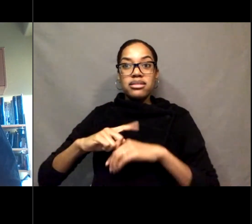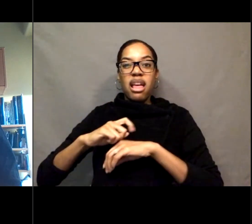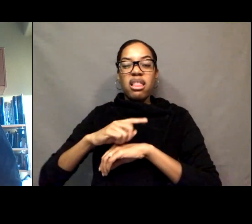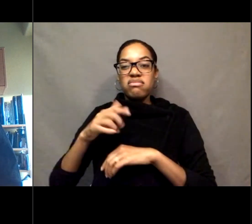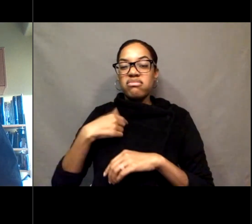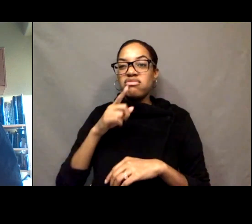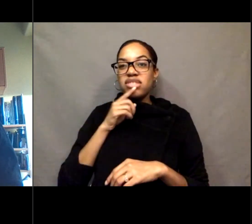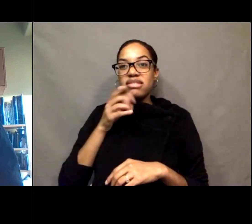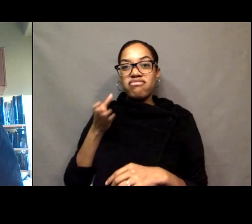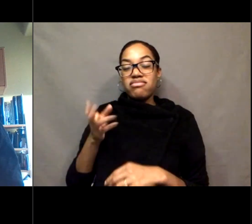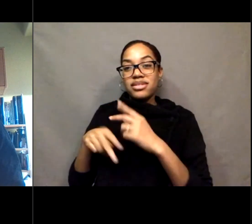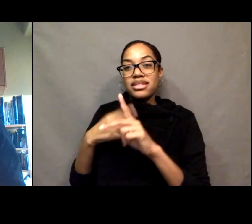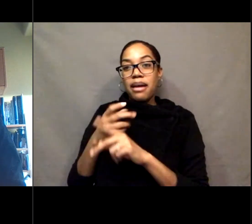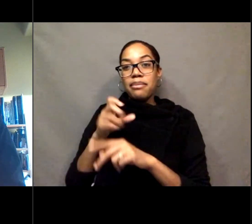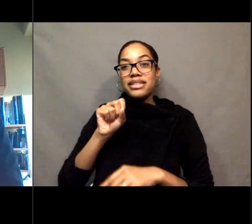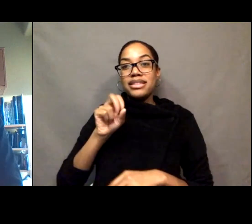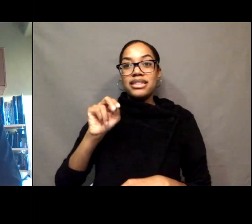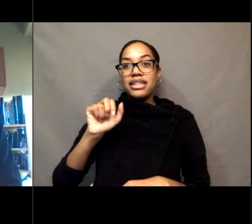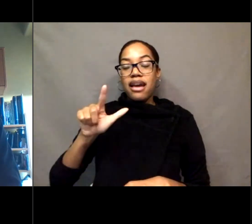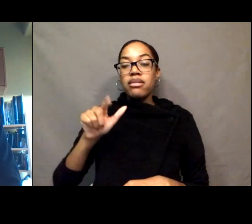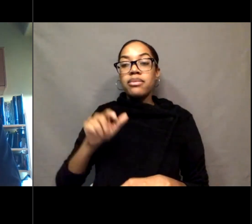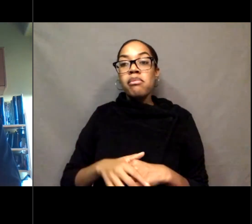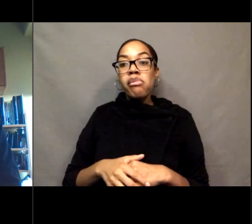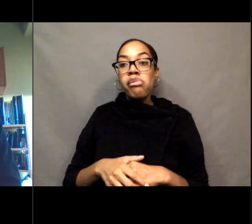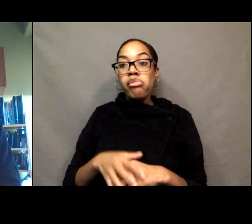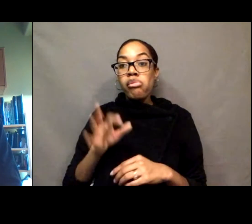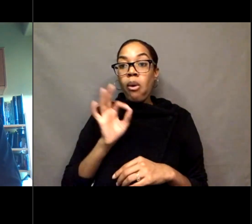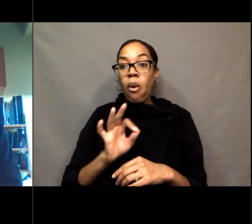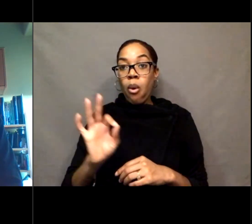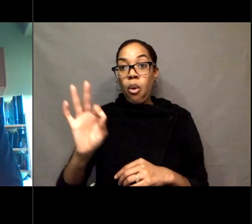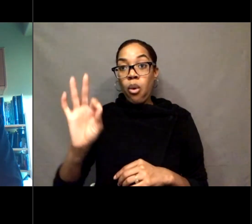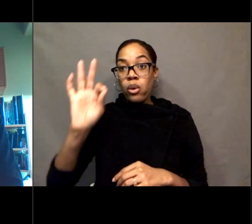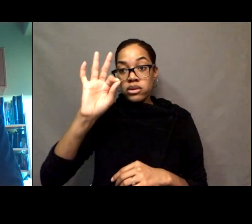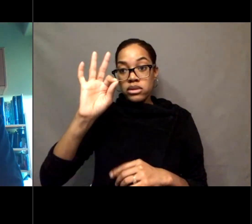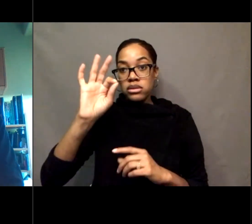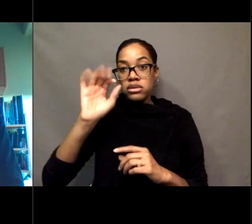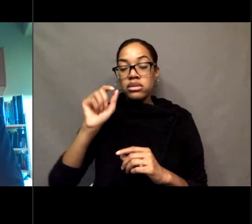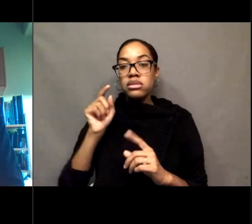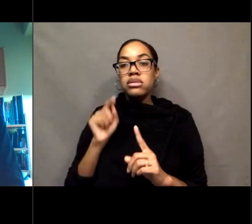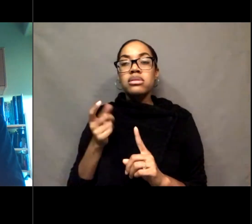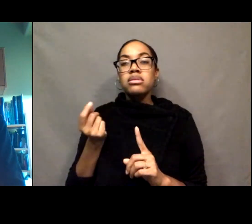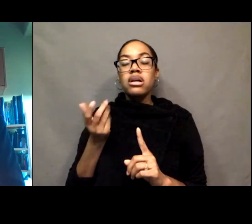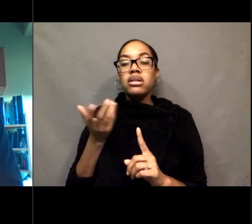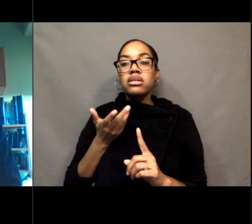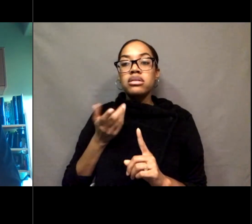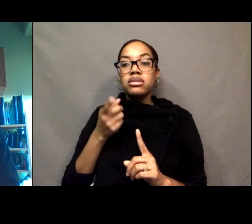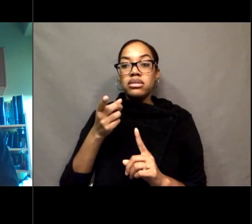but they are in deed a snail. And these holes that are along here is really what makes an abalone an abalone.